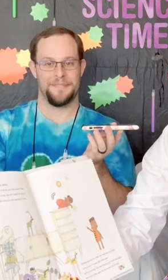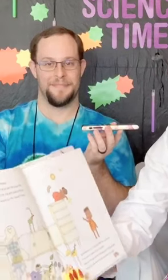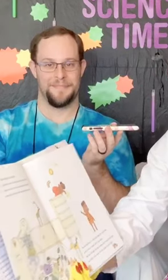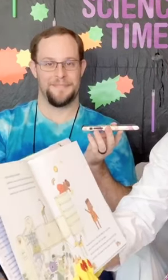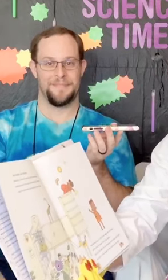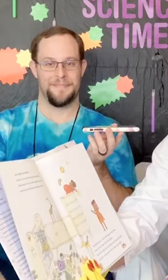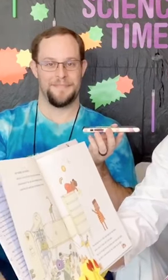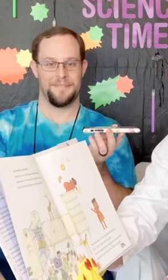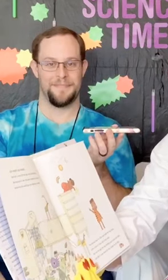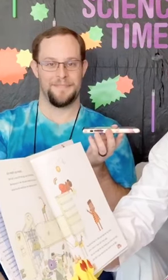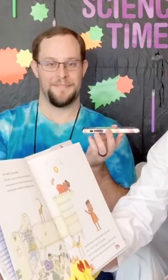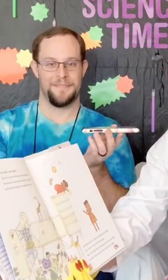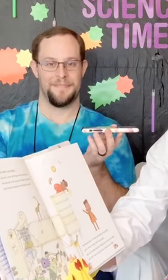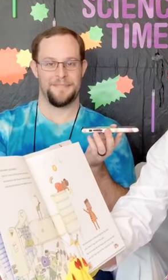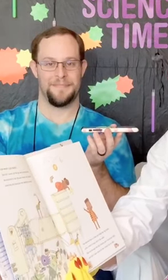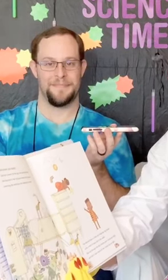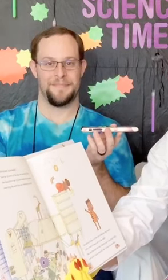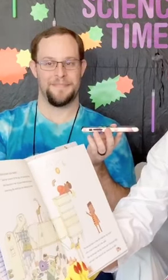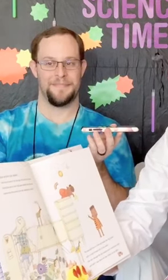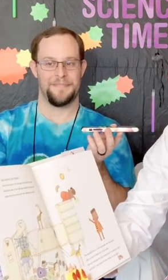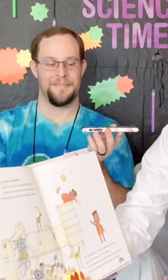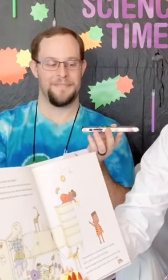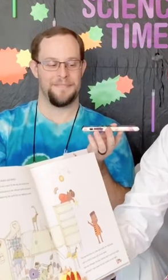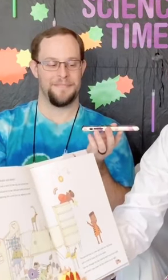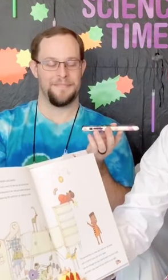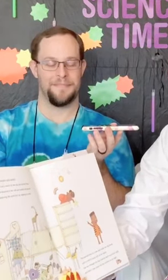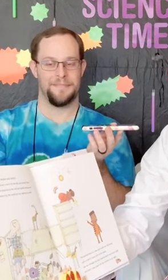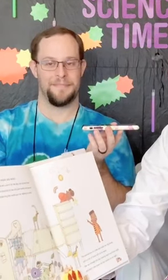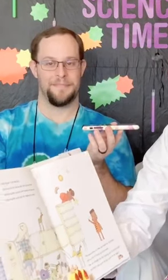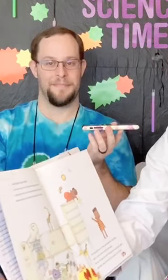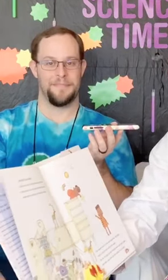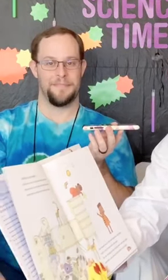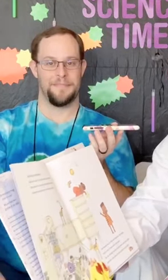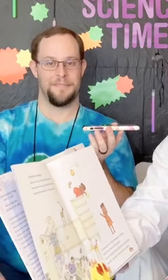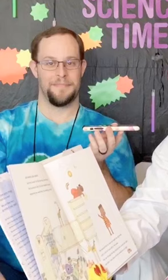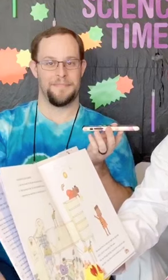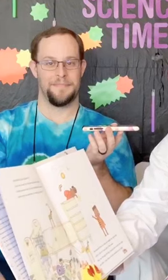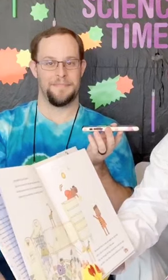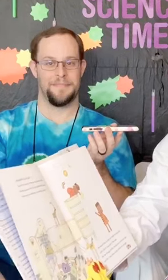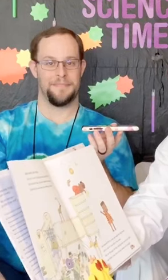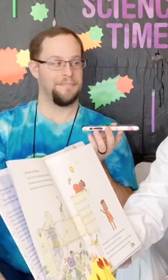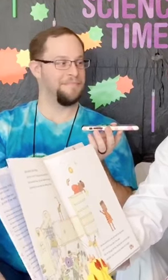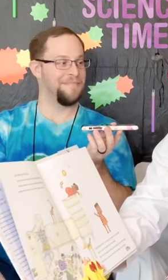break, with a trail of chaos left in her wake.